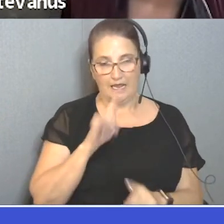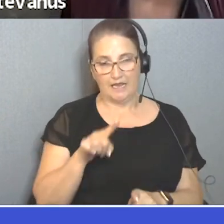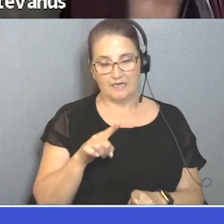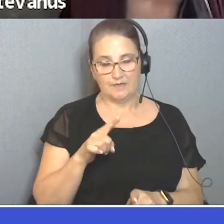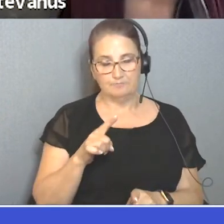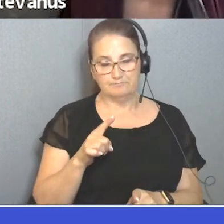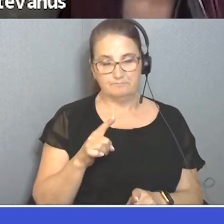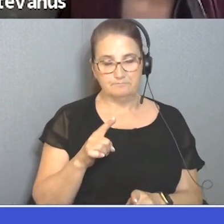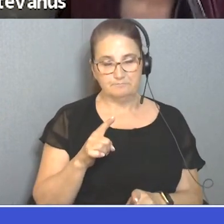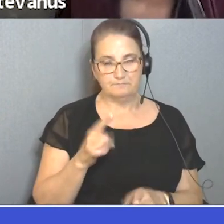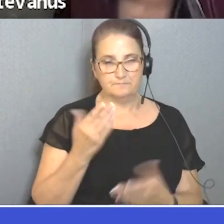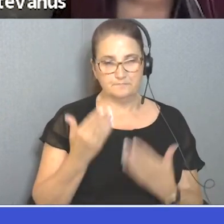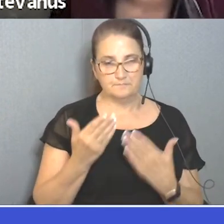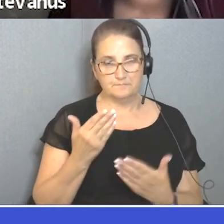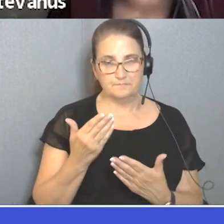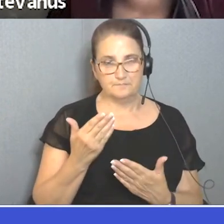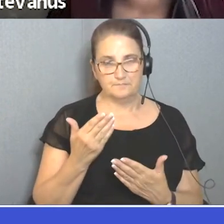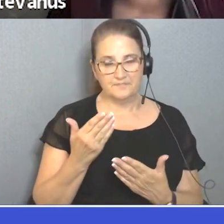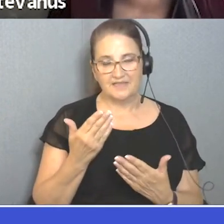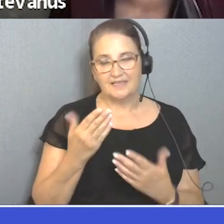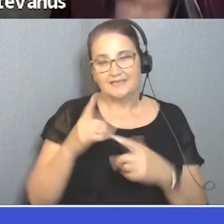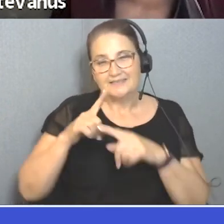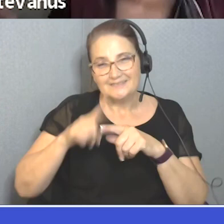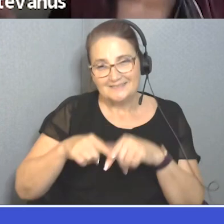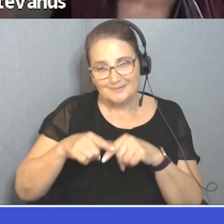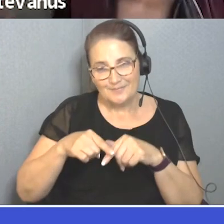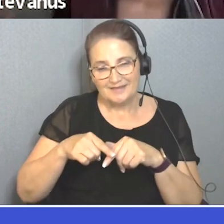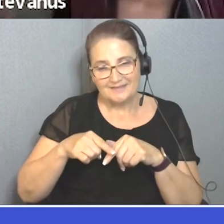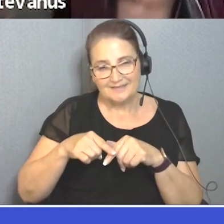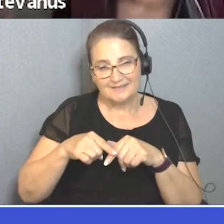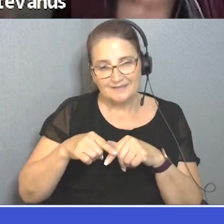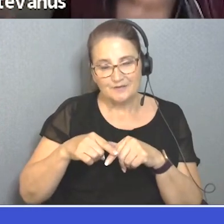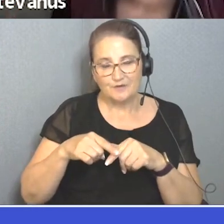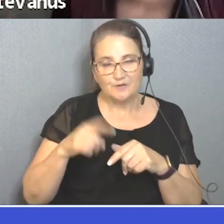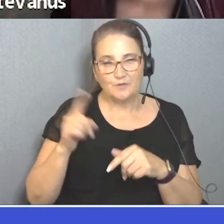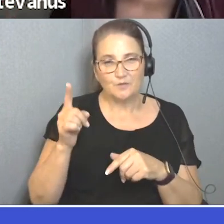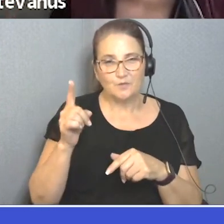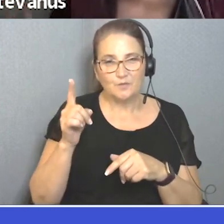I would answer maybe not --